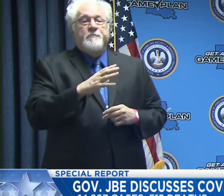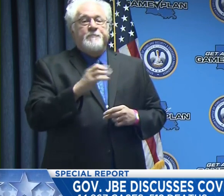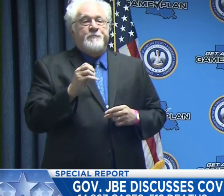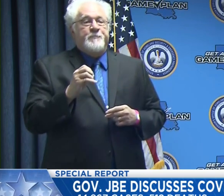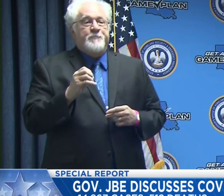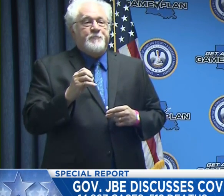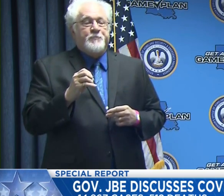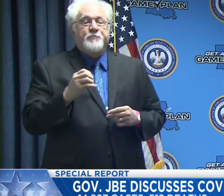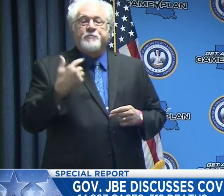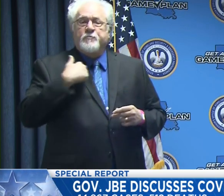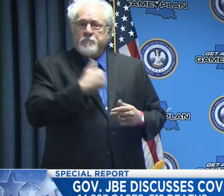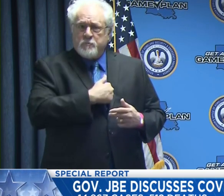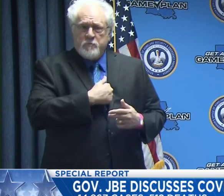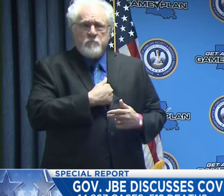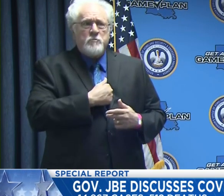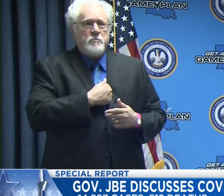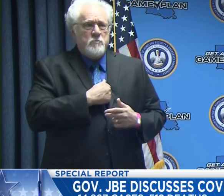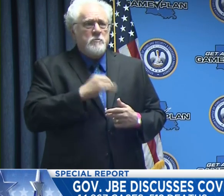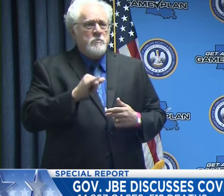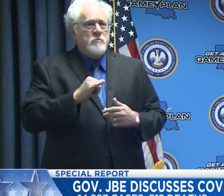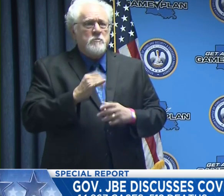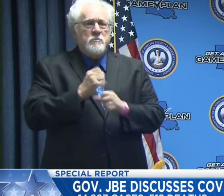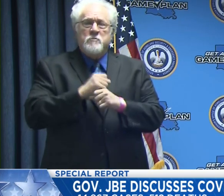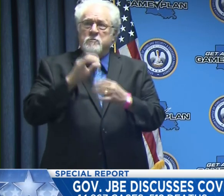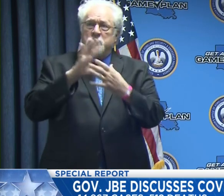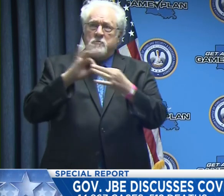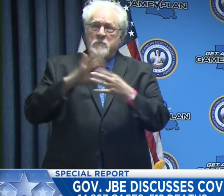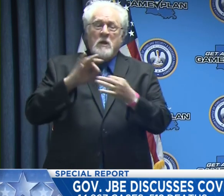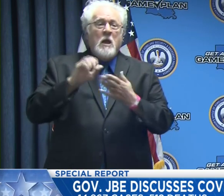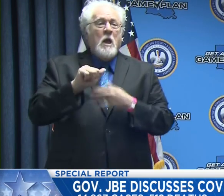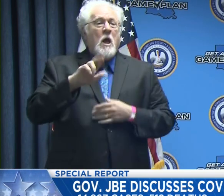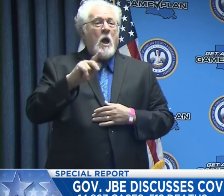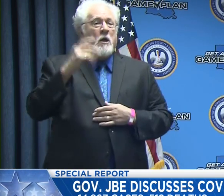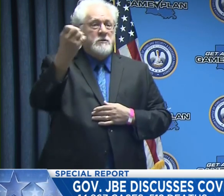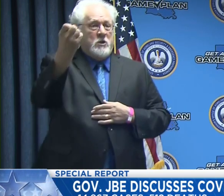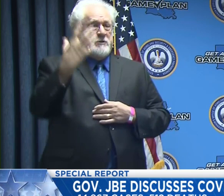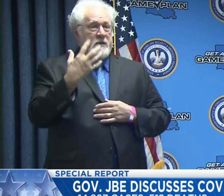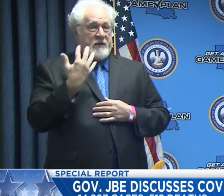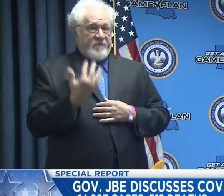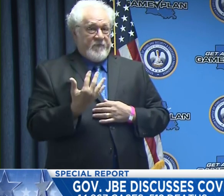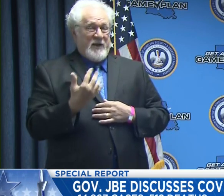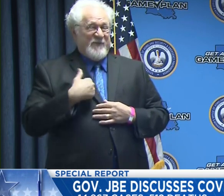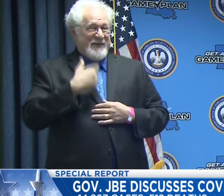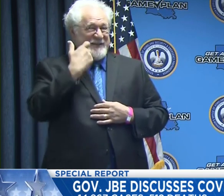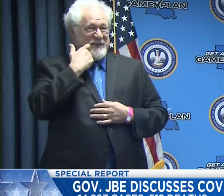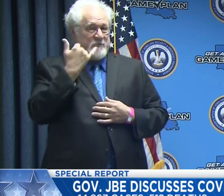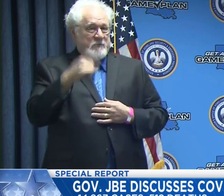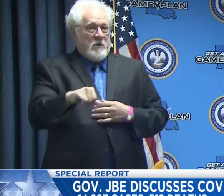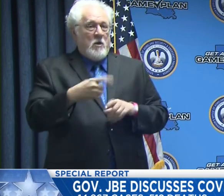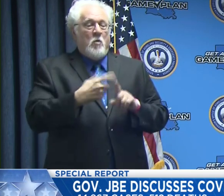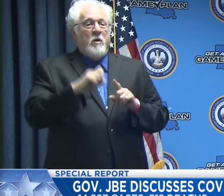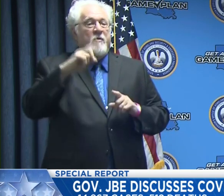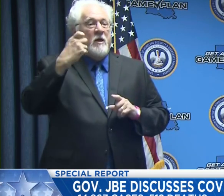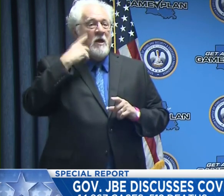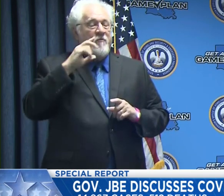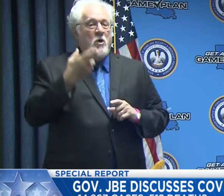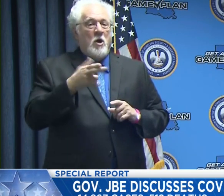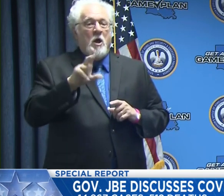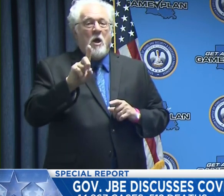HERE IN BATON ROUGE. WE'LL DISTRIBUTE THOSE AS NEEDED SOON. WE ALSO GOT A MEMORIAL THAT